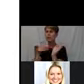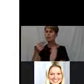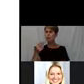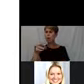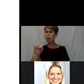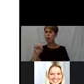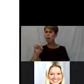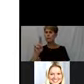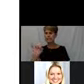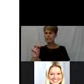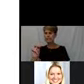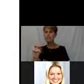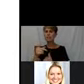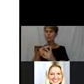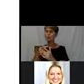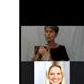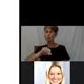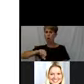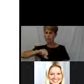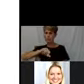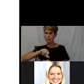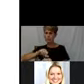on our truck bed in the street.